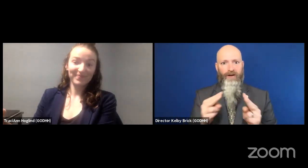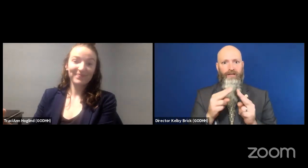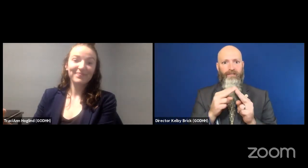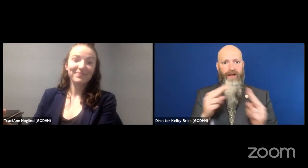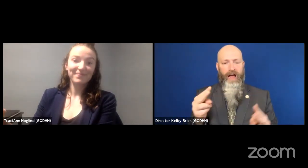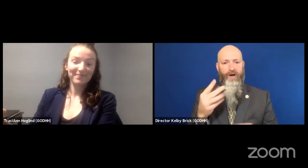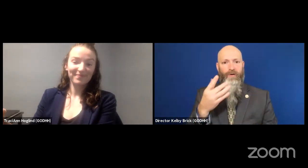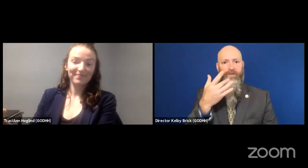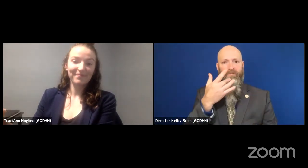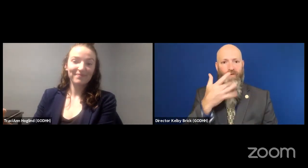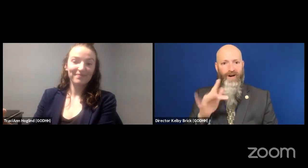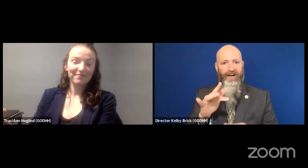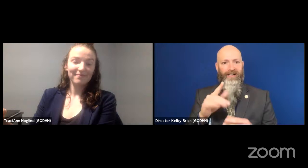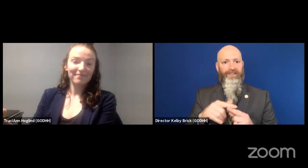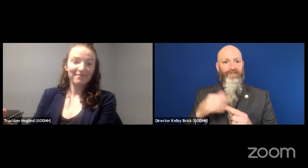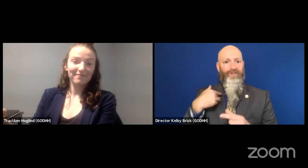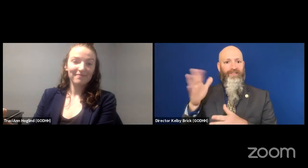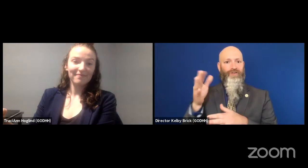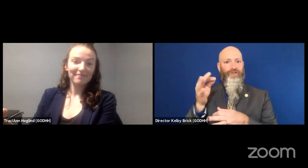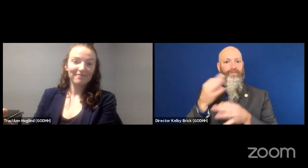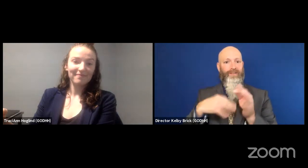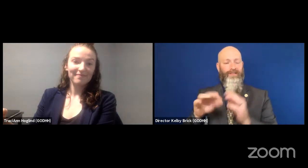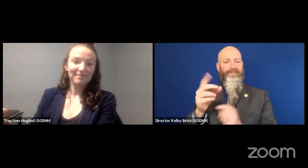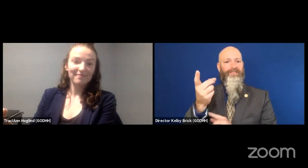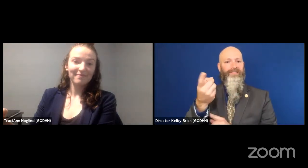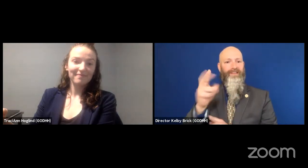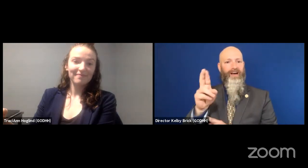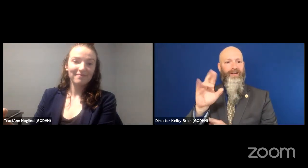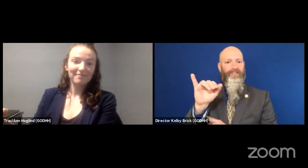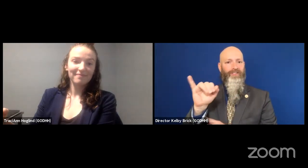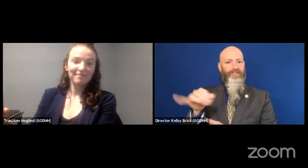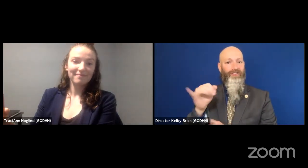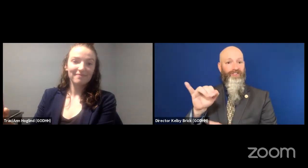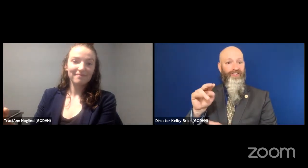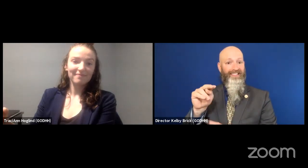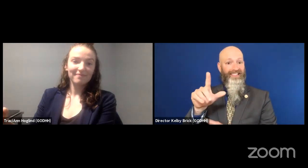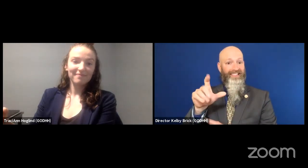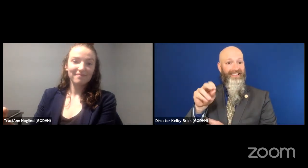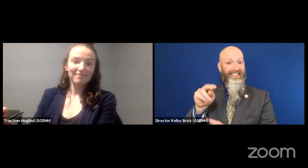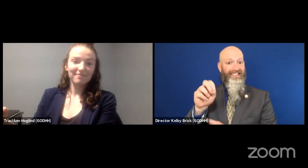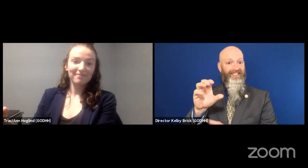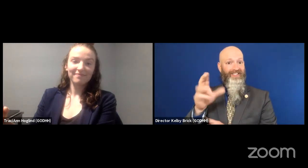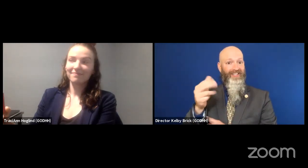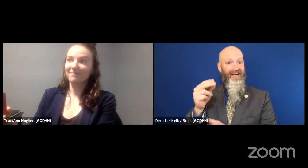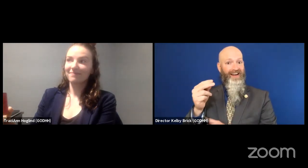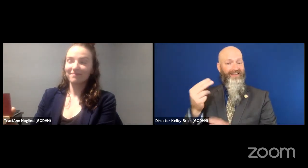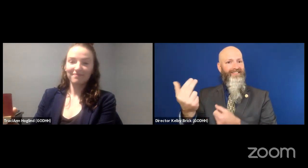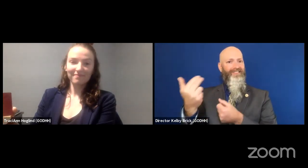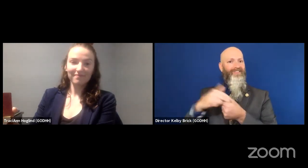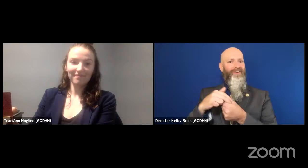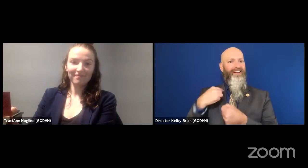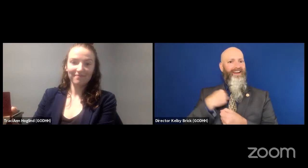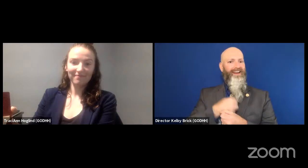couldn't be with us this evening. We're very, very fortunate to have her placement, Dr. Jinlene